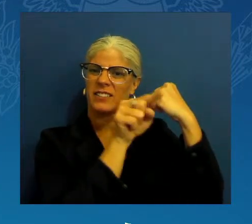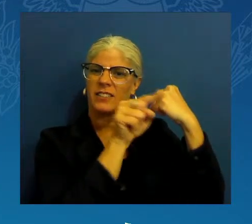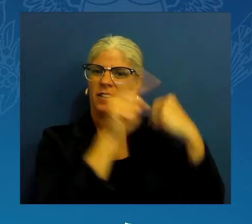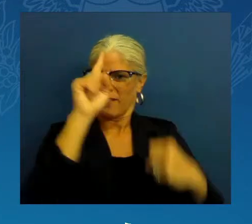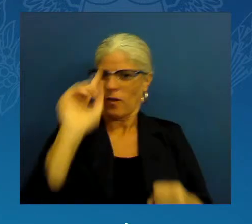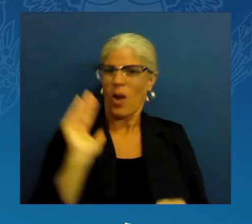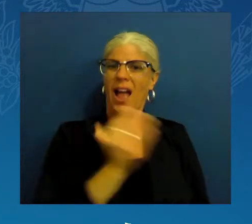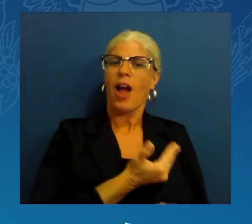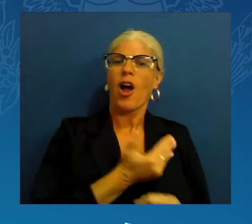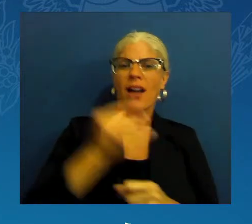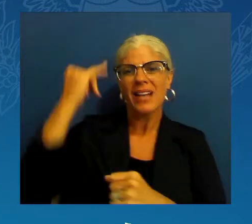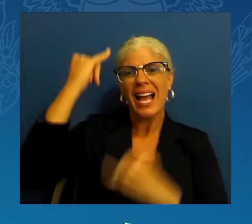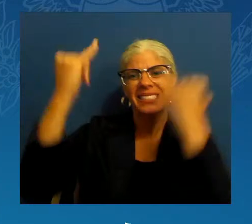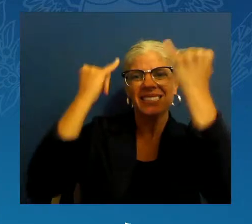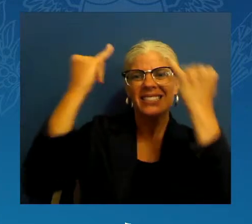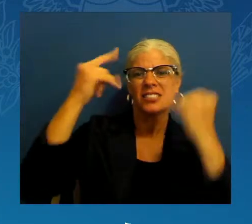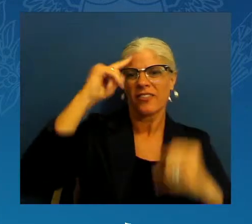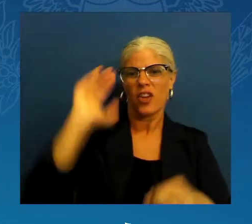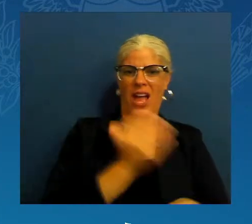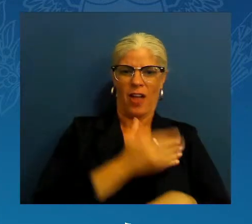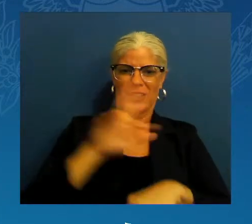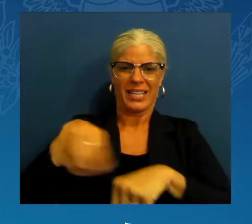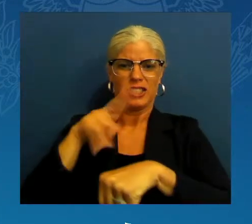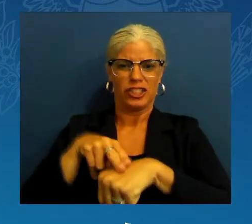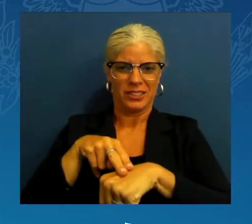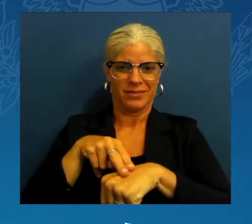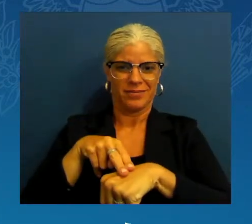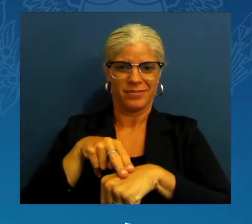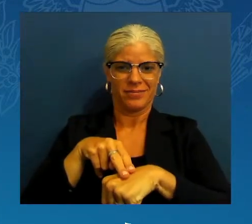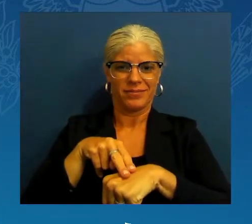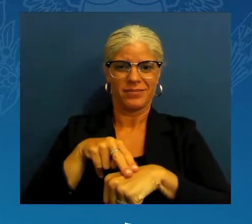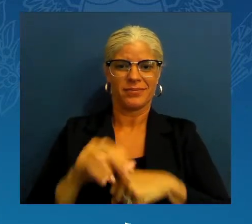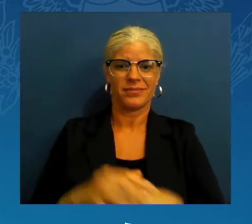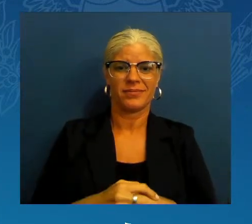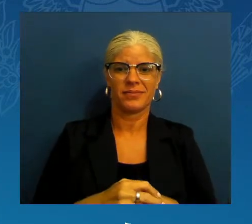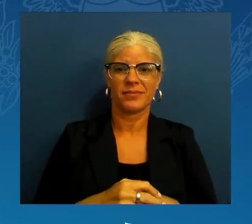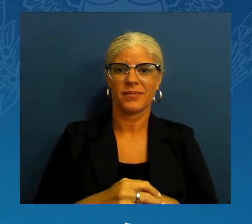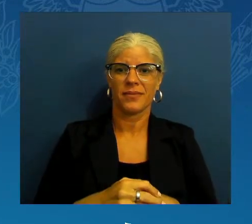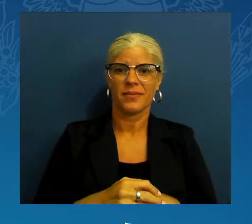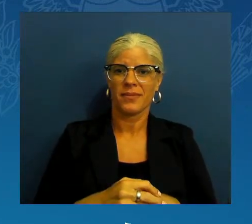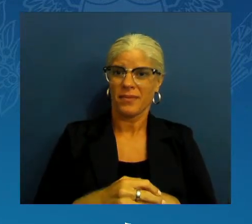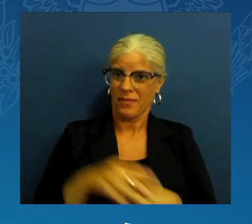to vote will finally pass the John Lewis Voting Rights Act and the Freedom to Vote Act.